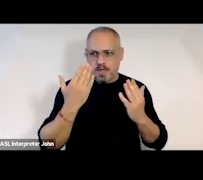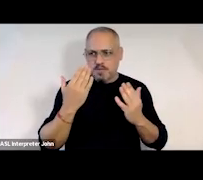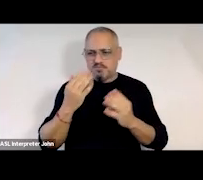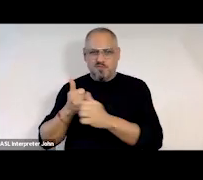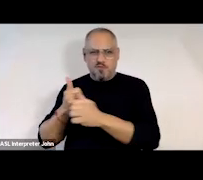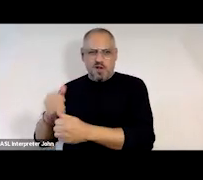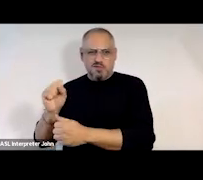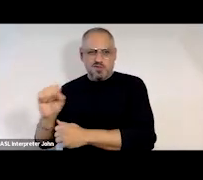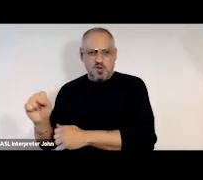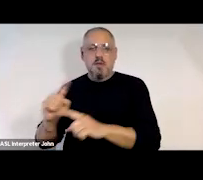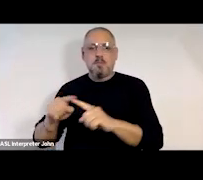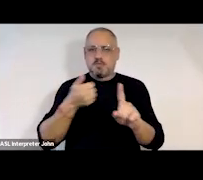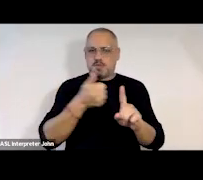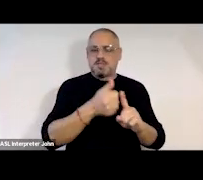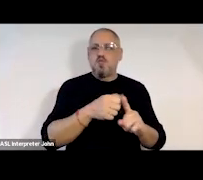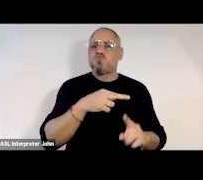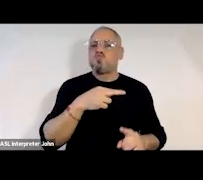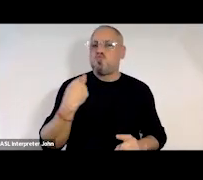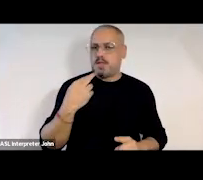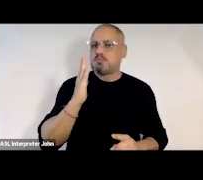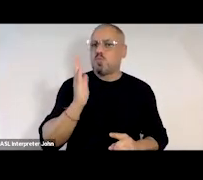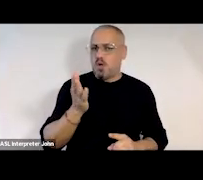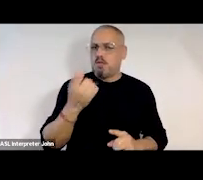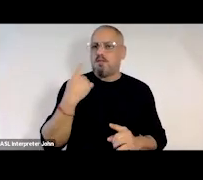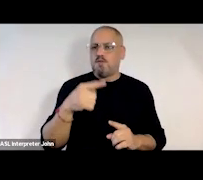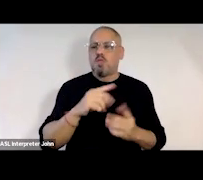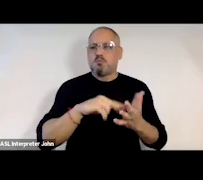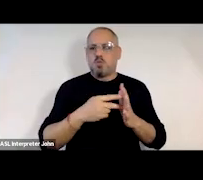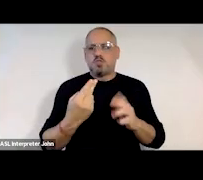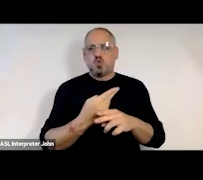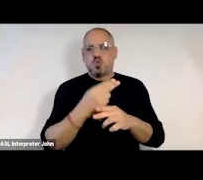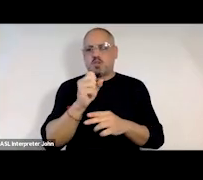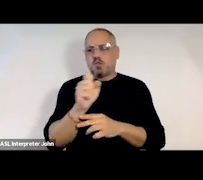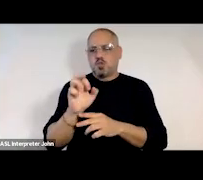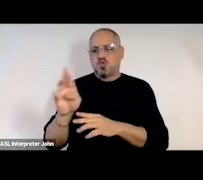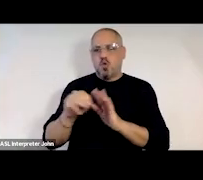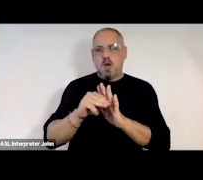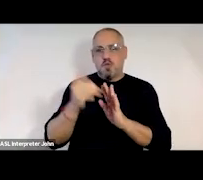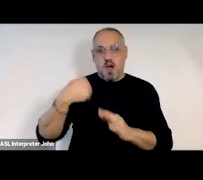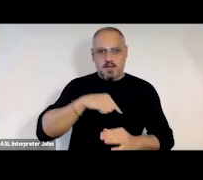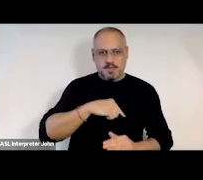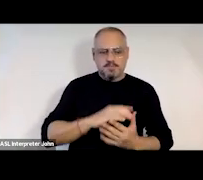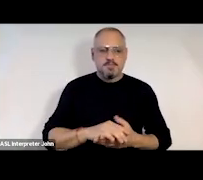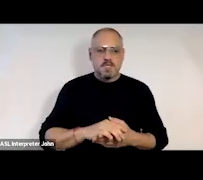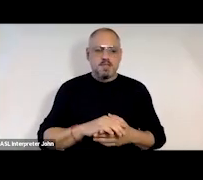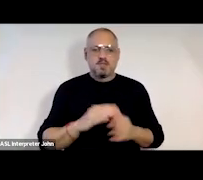but will be considered at risk for the purpose of using the SOAR model for us. So we'll capture those outcomes,